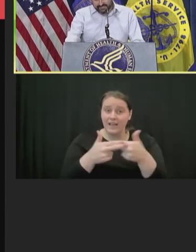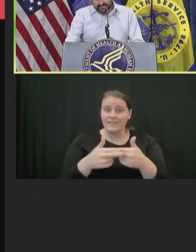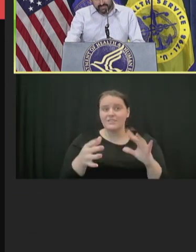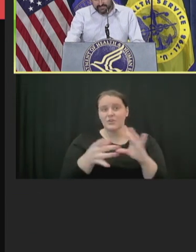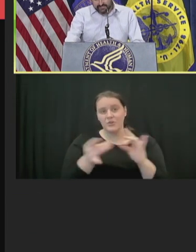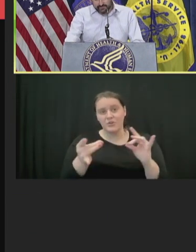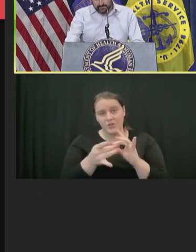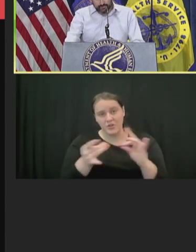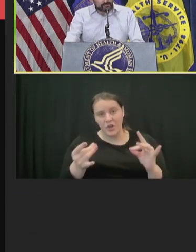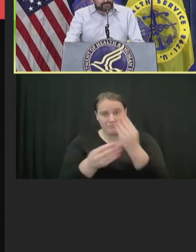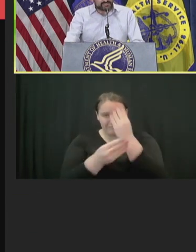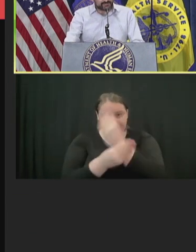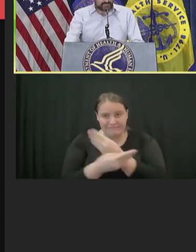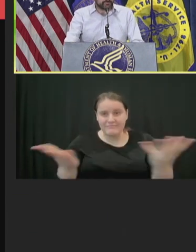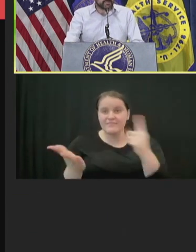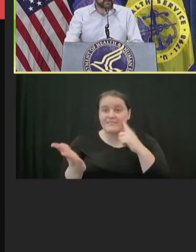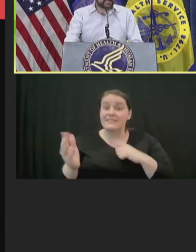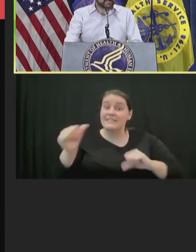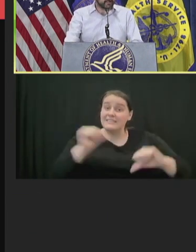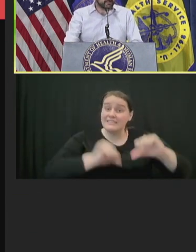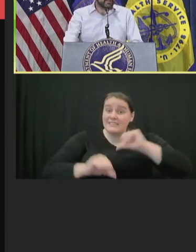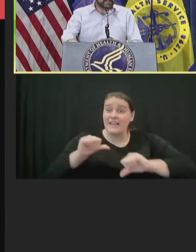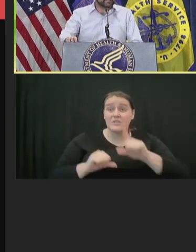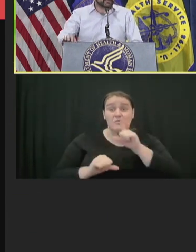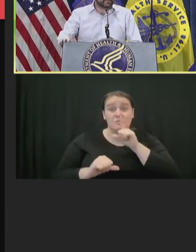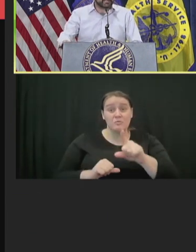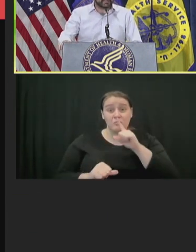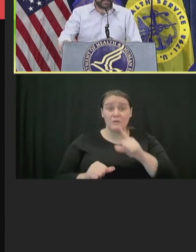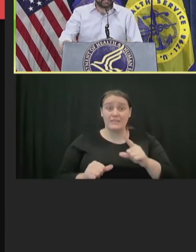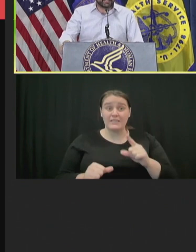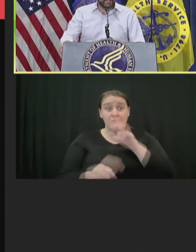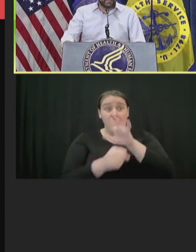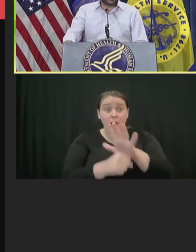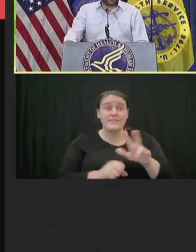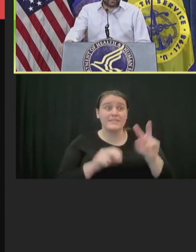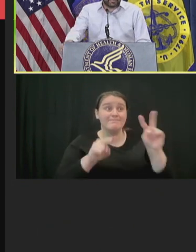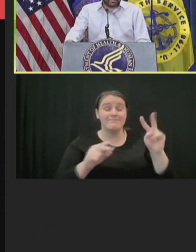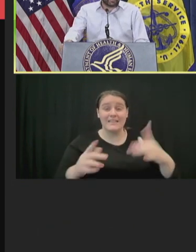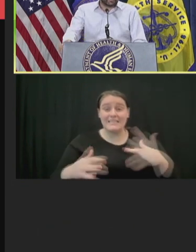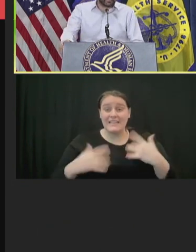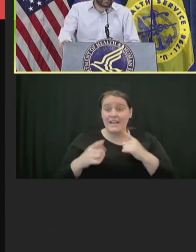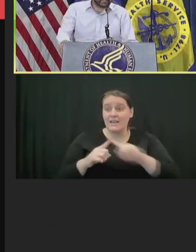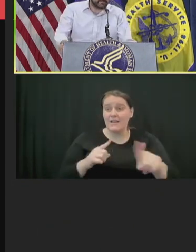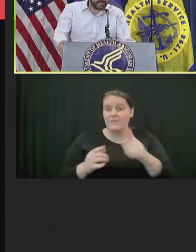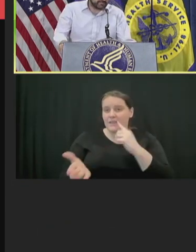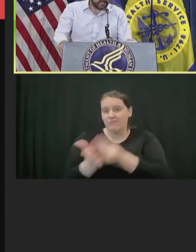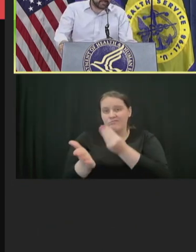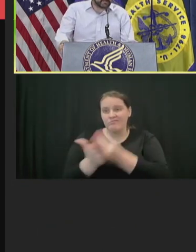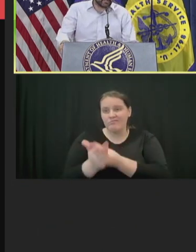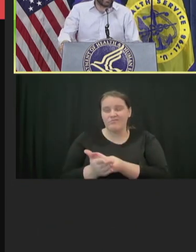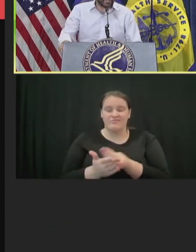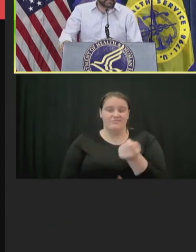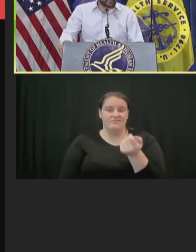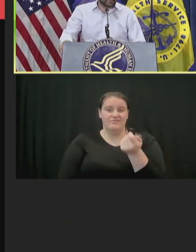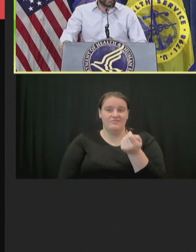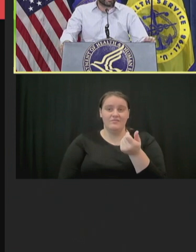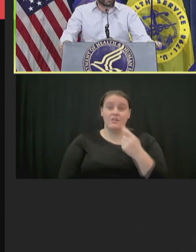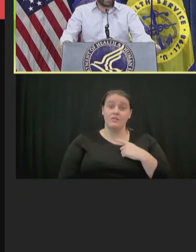science is really promising, but the resources are extremely lacking. So, in addition to tracking the pipeline, Treatment Action Group does an annual